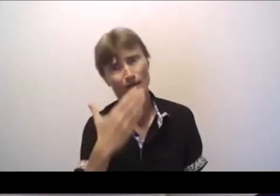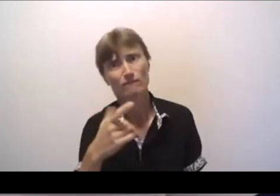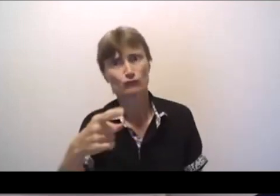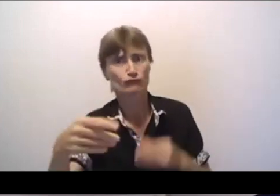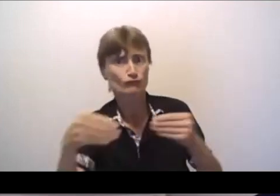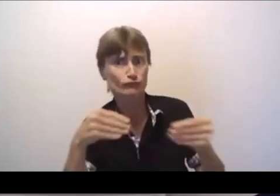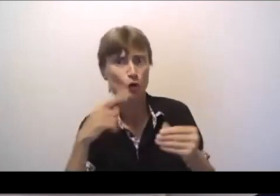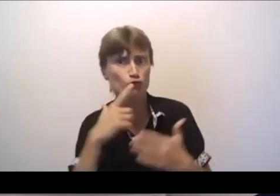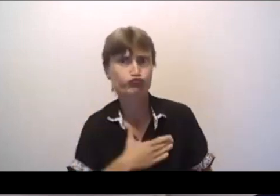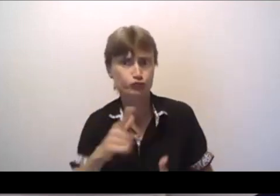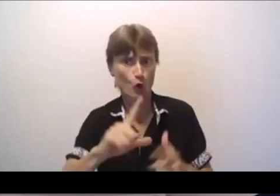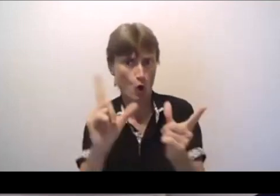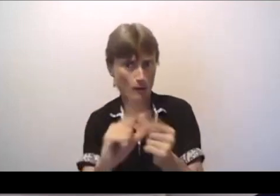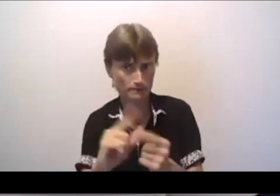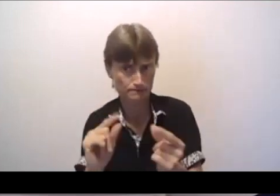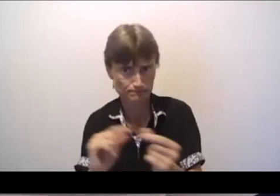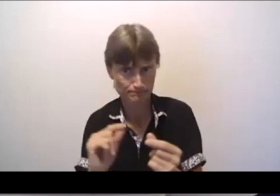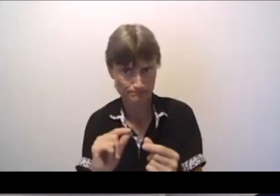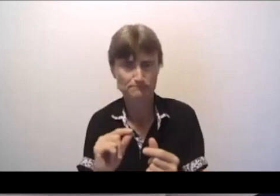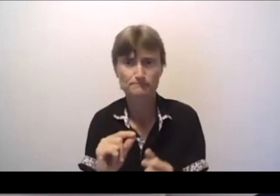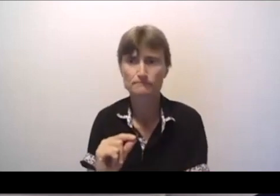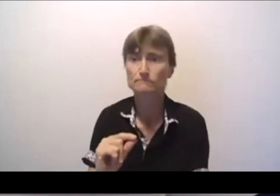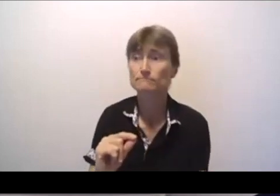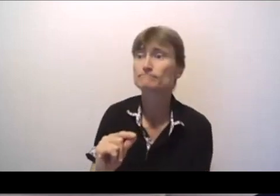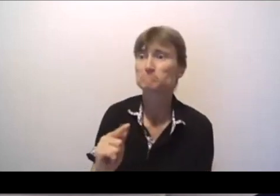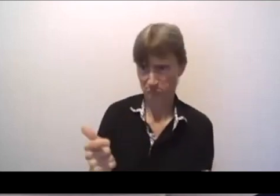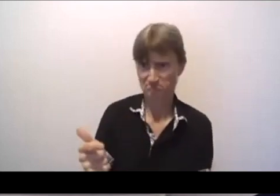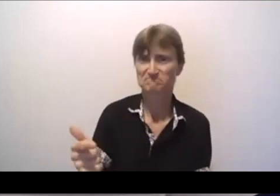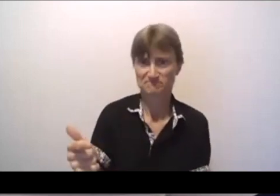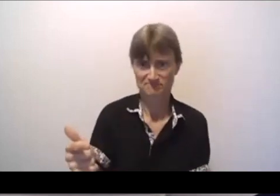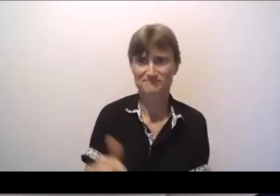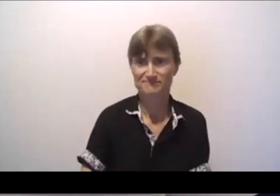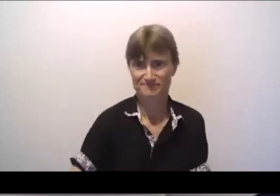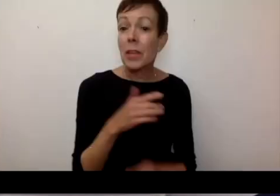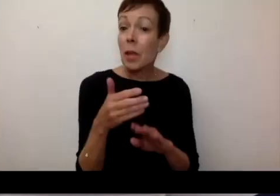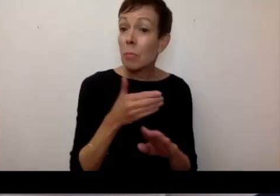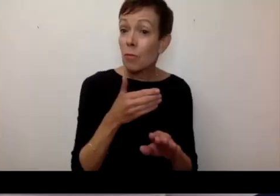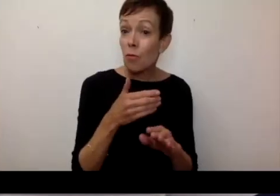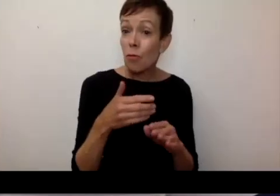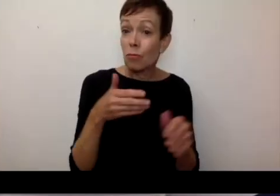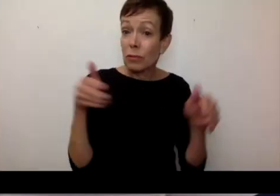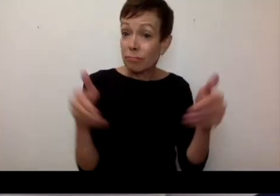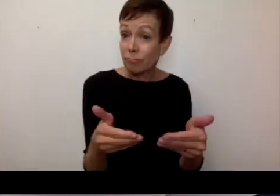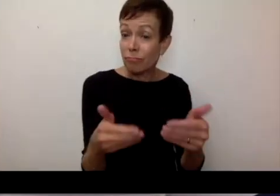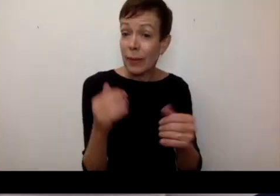before we jump into our last presenter i i'd like to just share some apologies